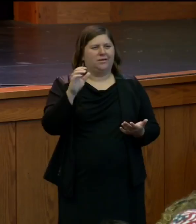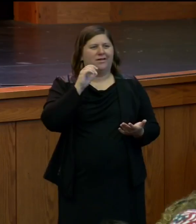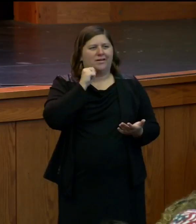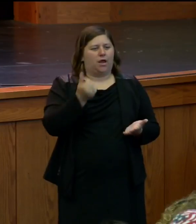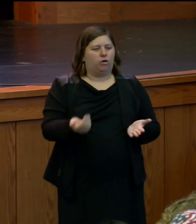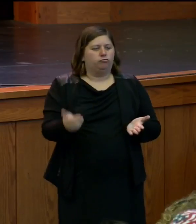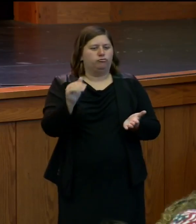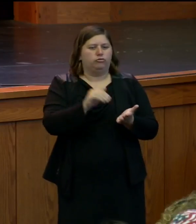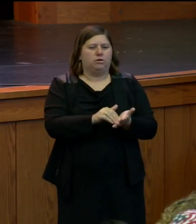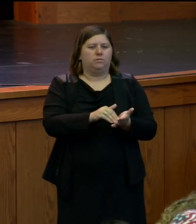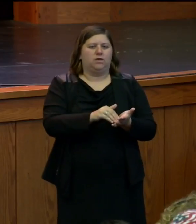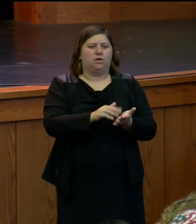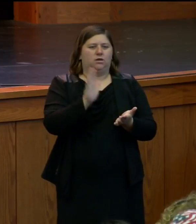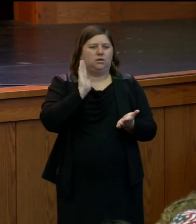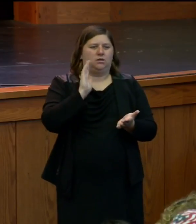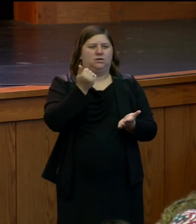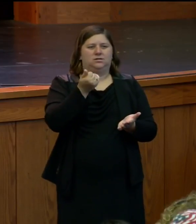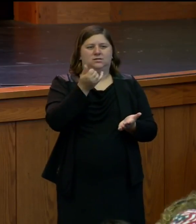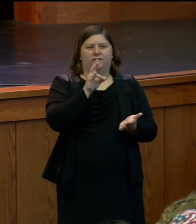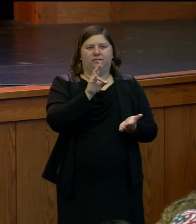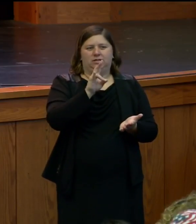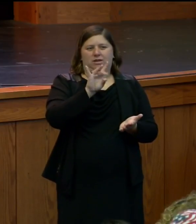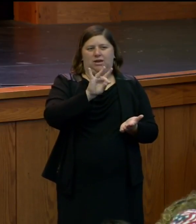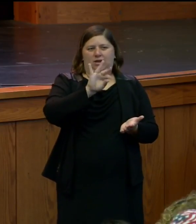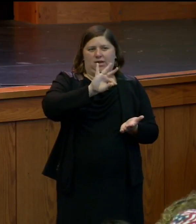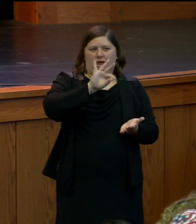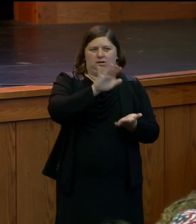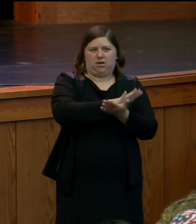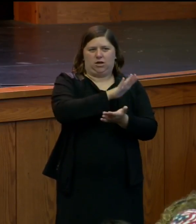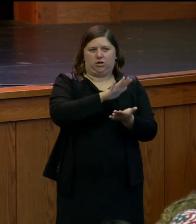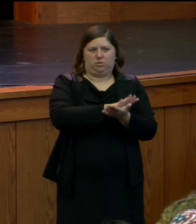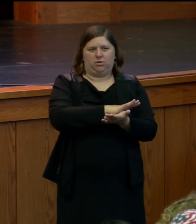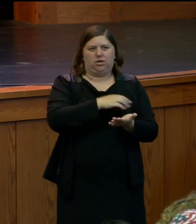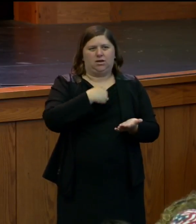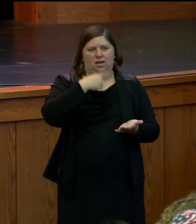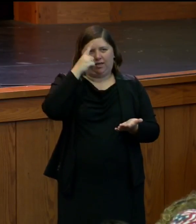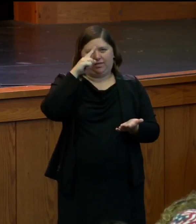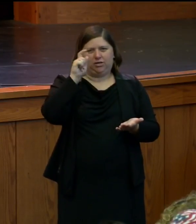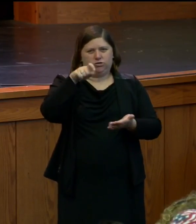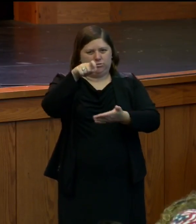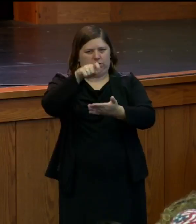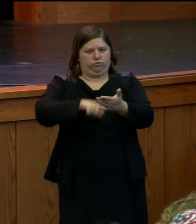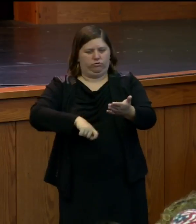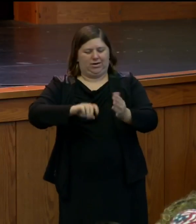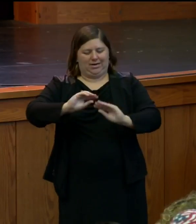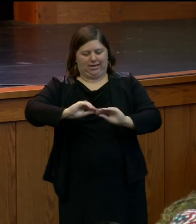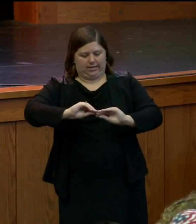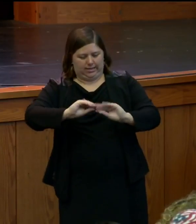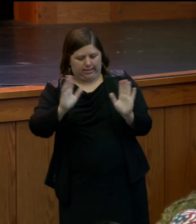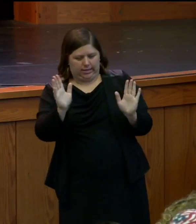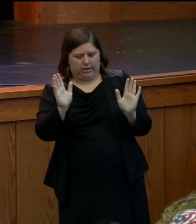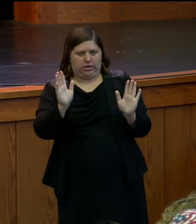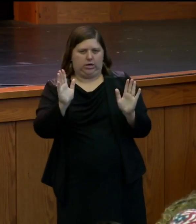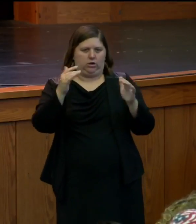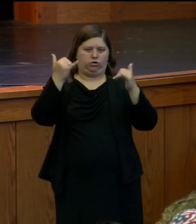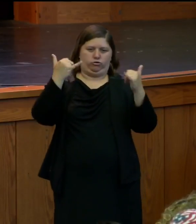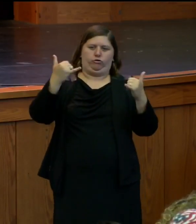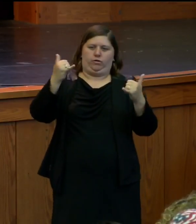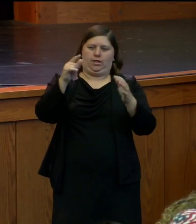NOT A REPEAT OF THE 1789 DOCUMENT. I THINK IT SHOULD BE WRITTEN IN CLEAR MODERN LANGUAGE GOING